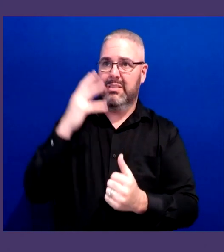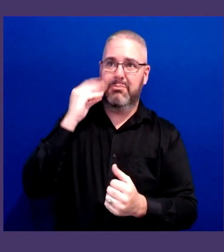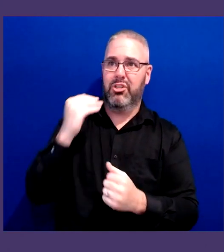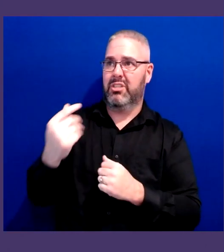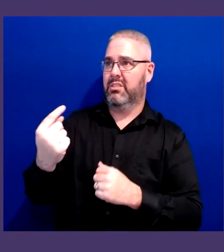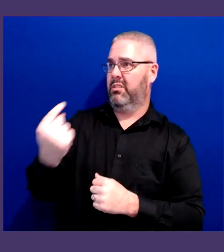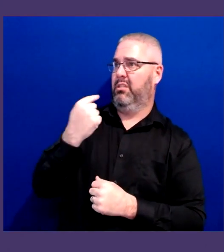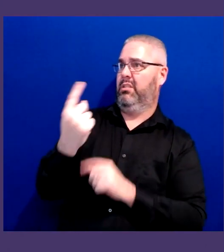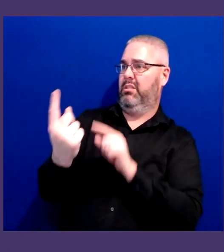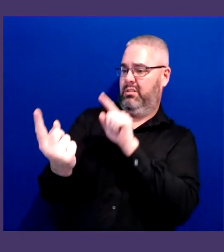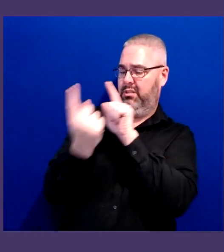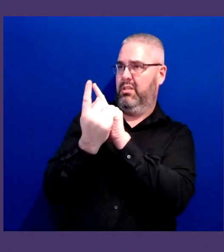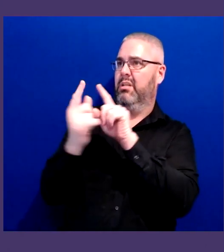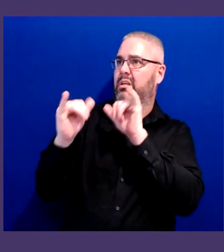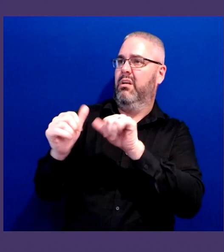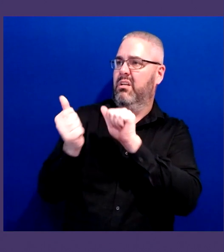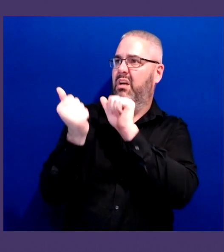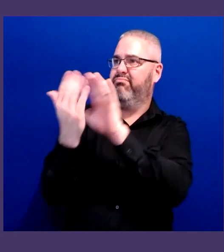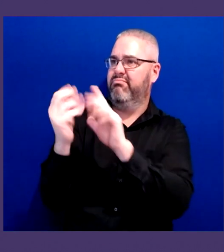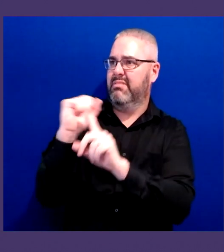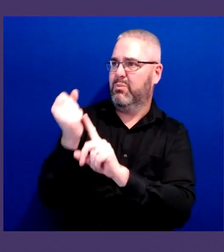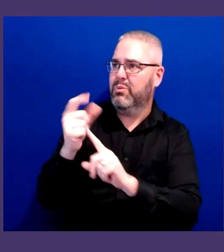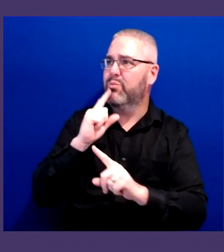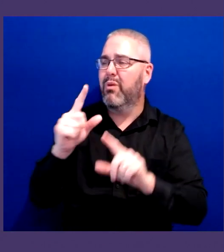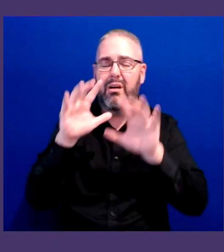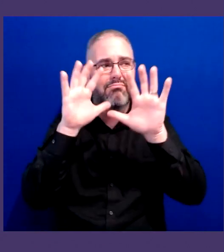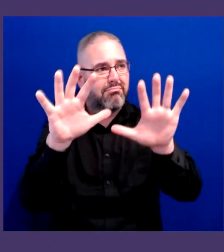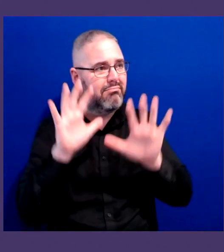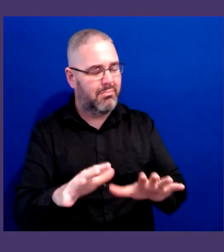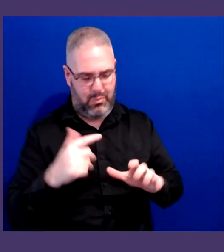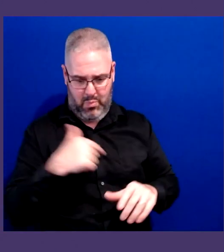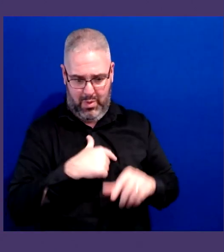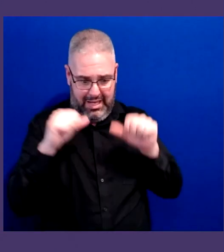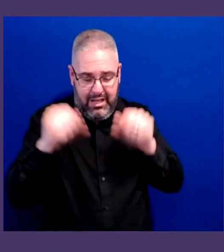creative, incredible capacity, not only to overcome,